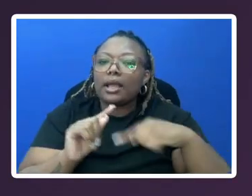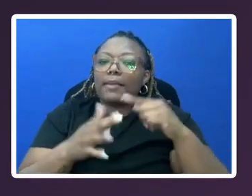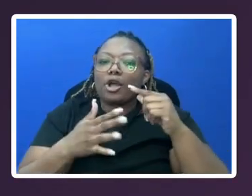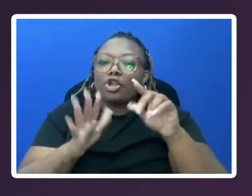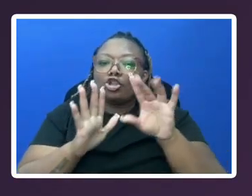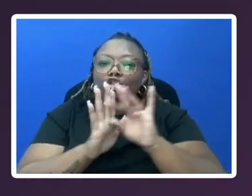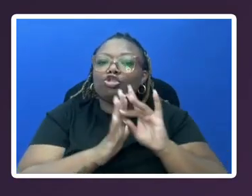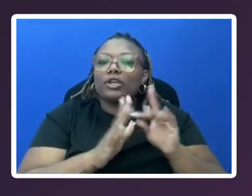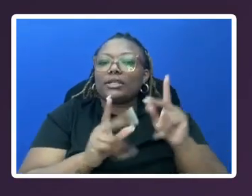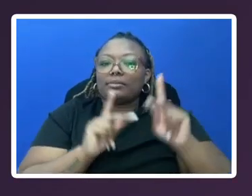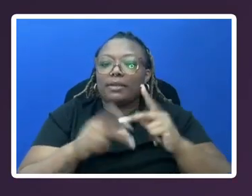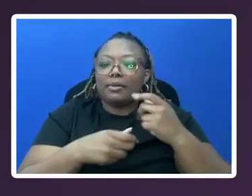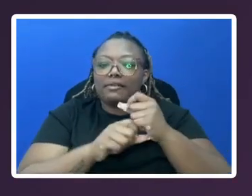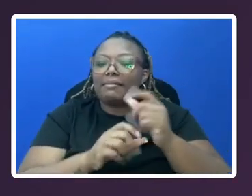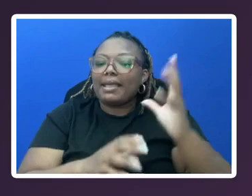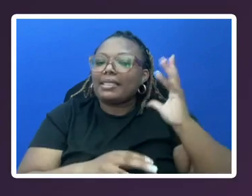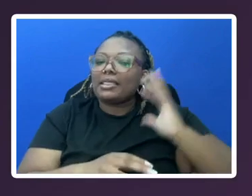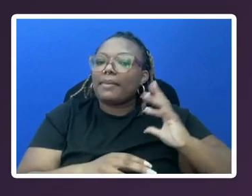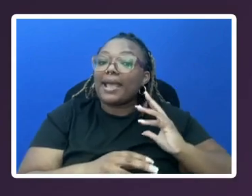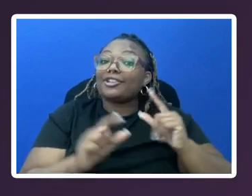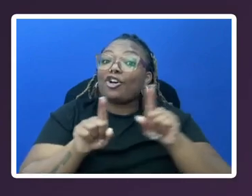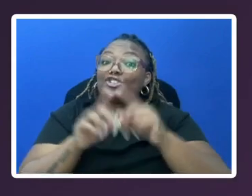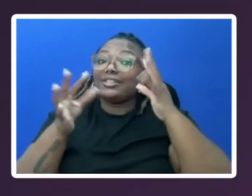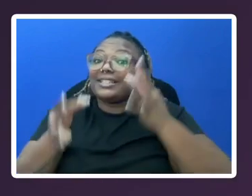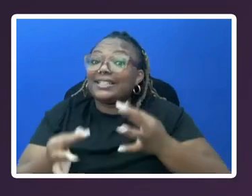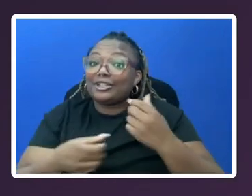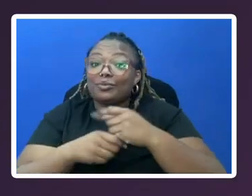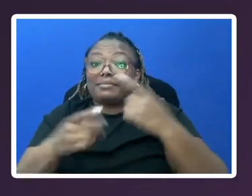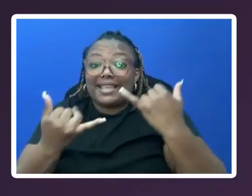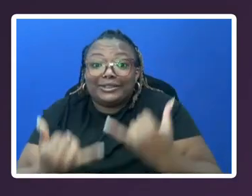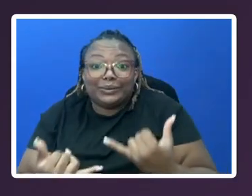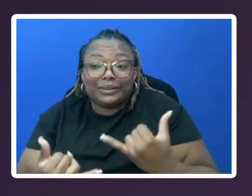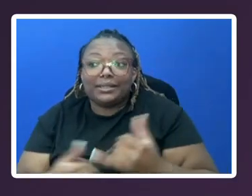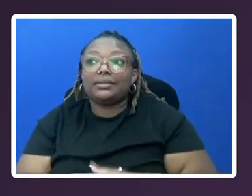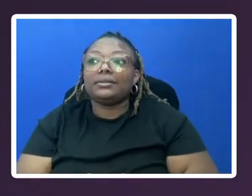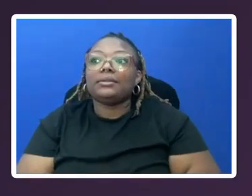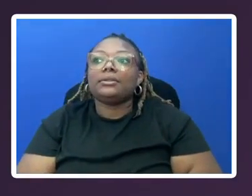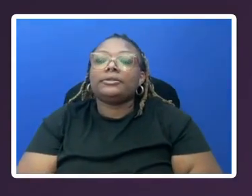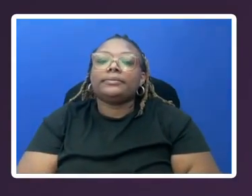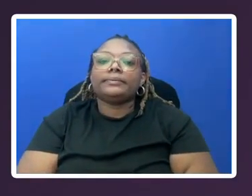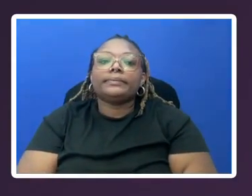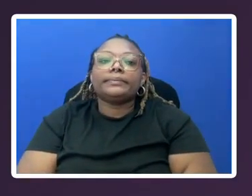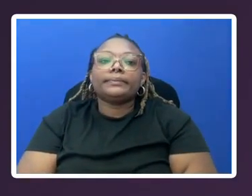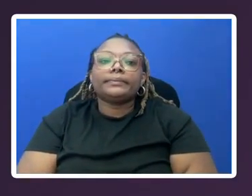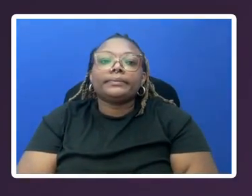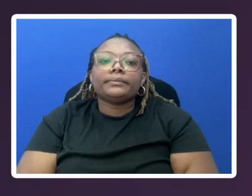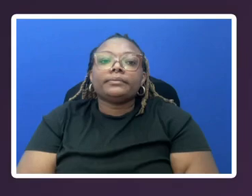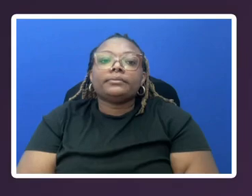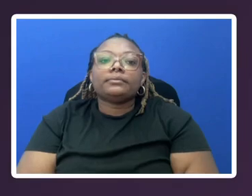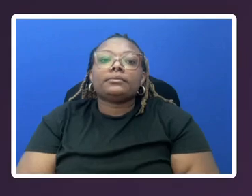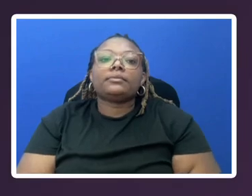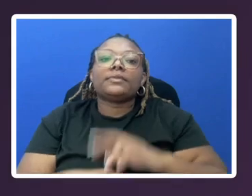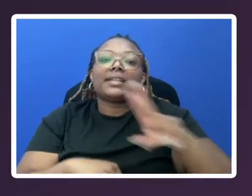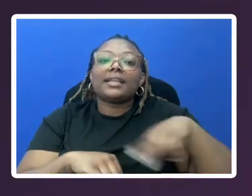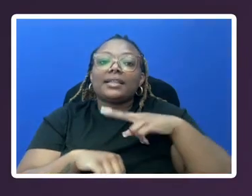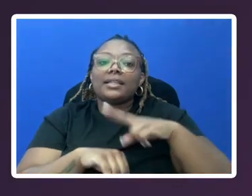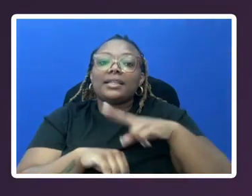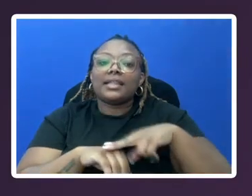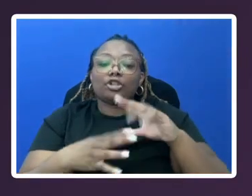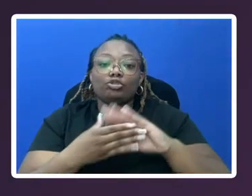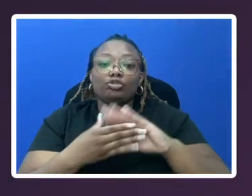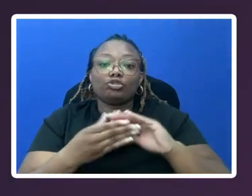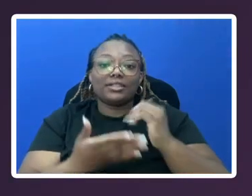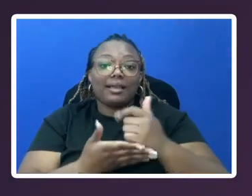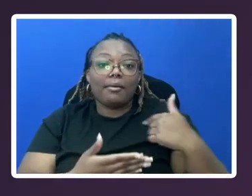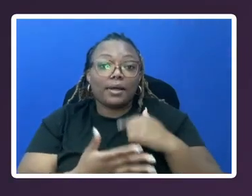choices we make today. National stories can help us learn from our mistakes,